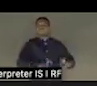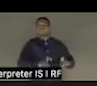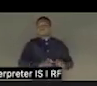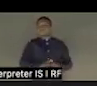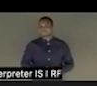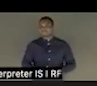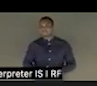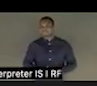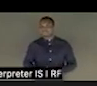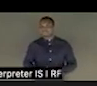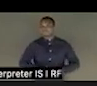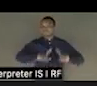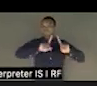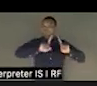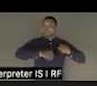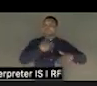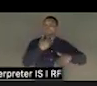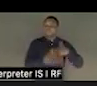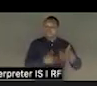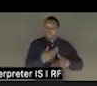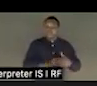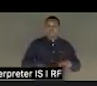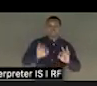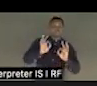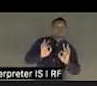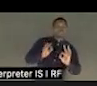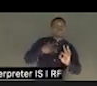So this can be that the age groups are not diverse